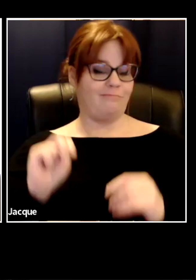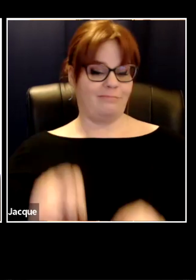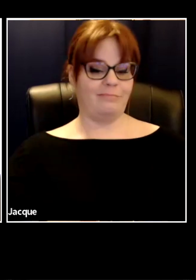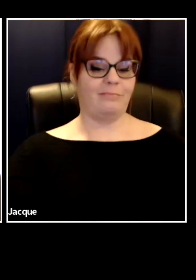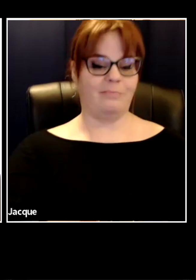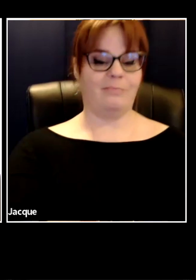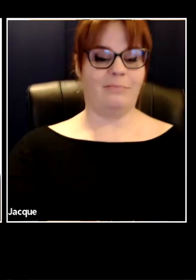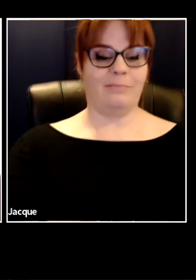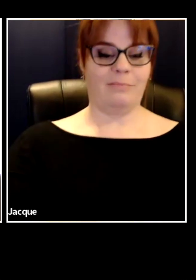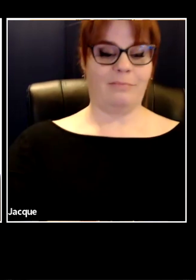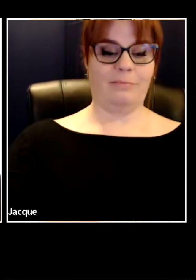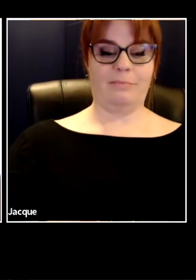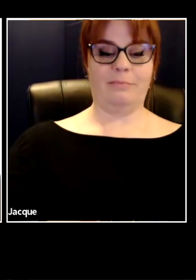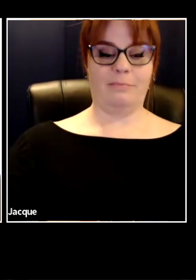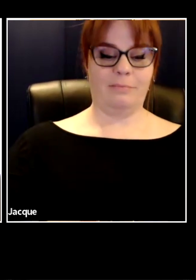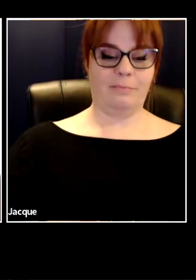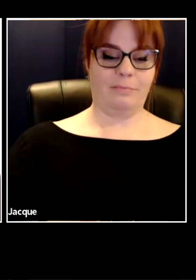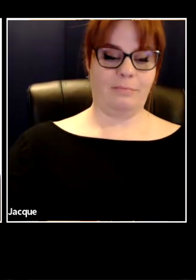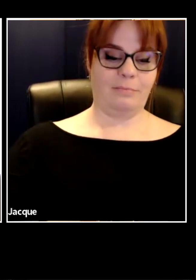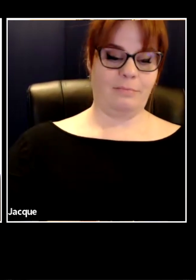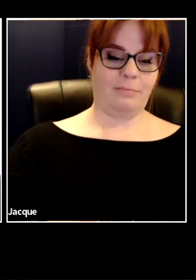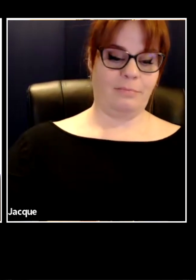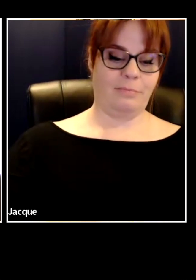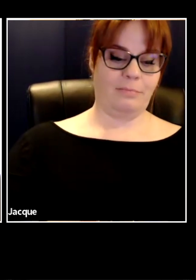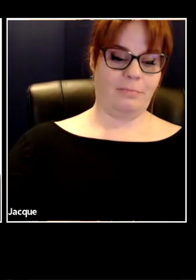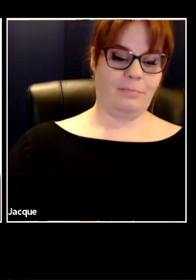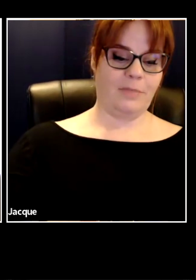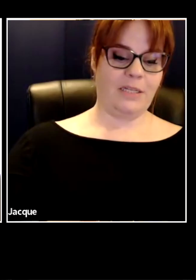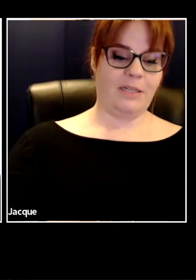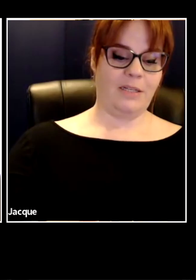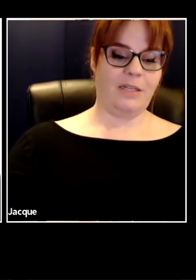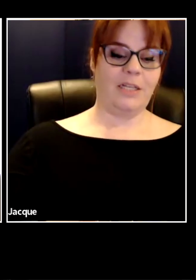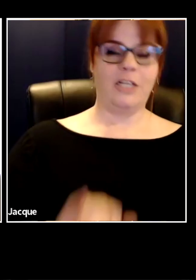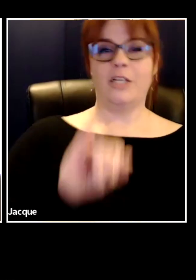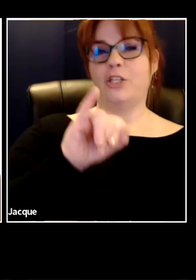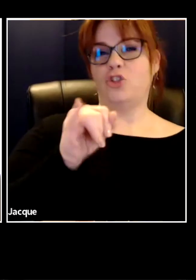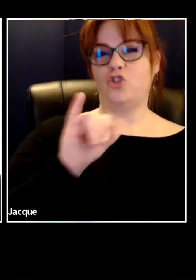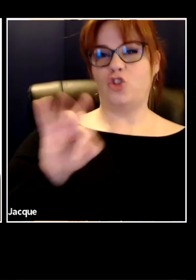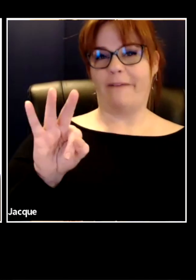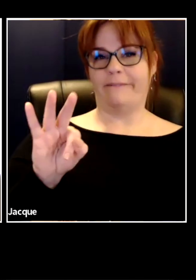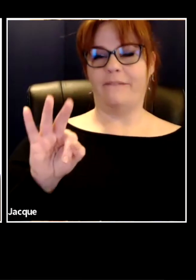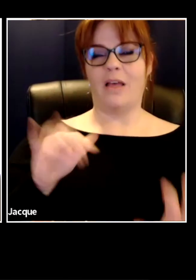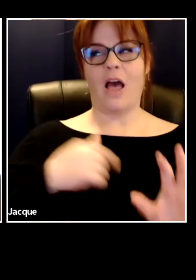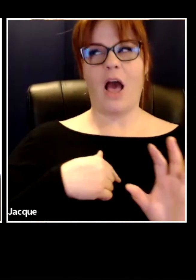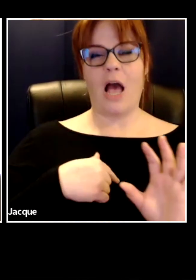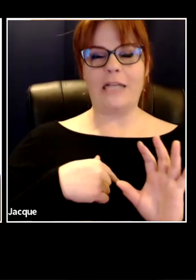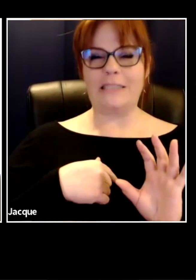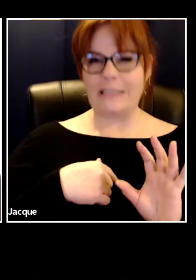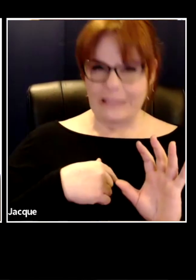I see Jeff. Yeah, this is a dicey area. I was involved in it before with another implementation,